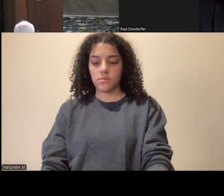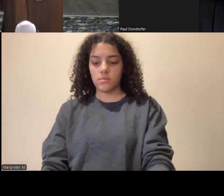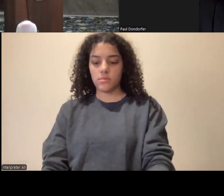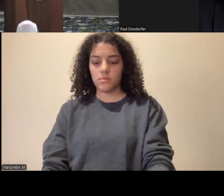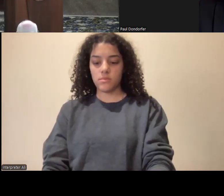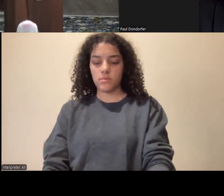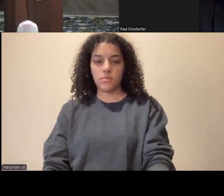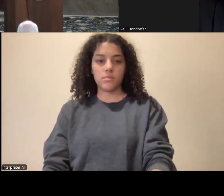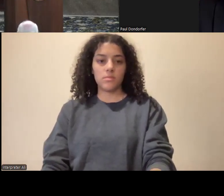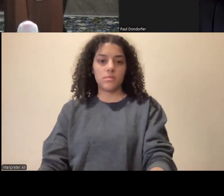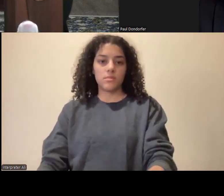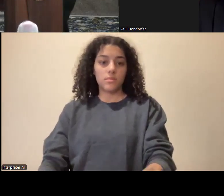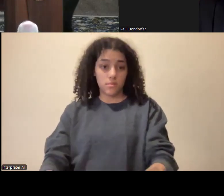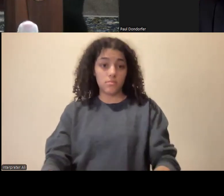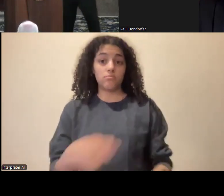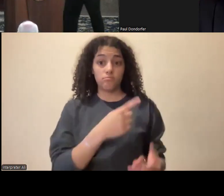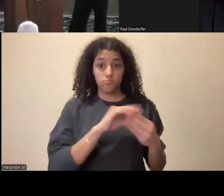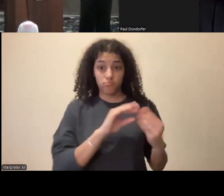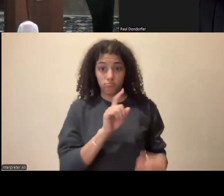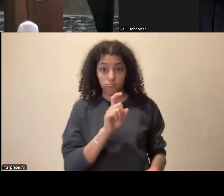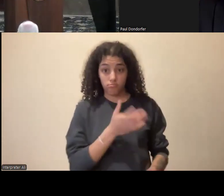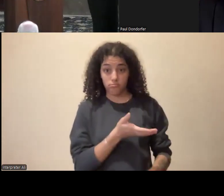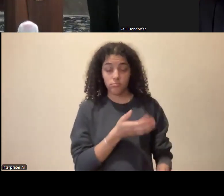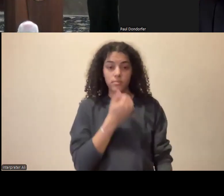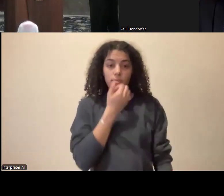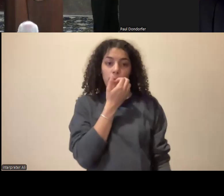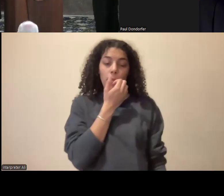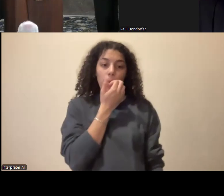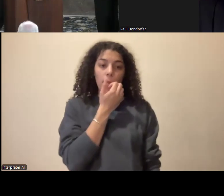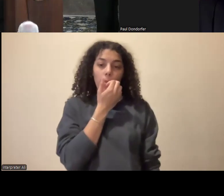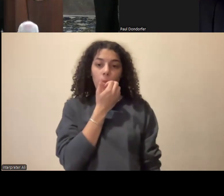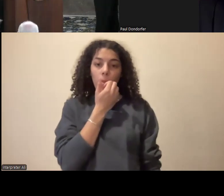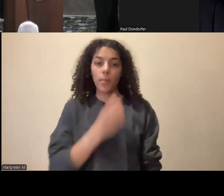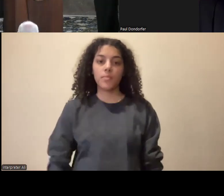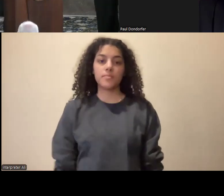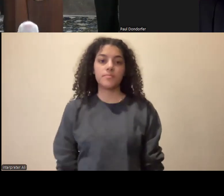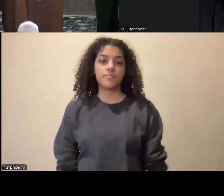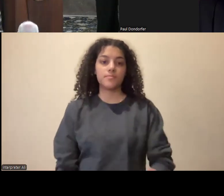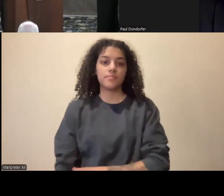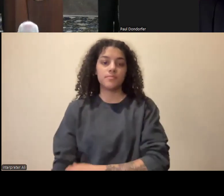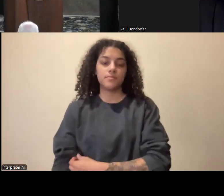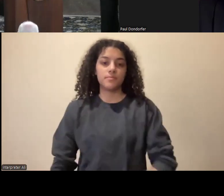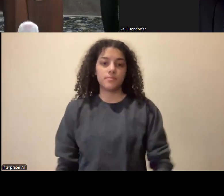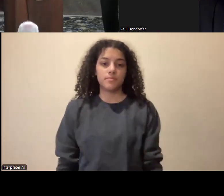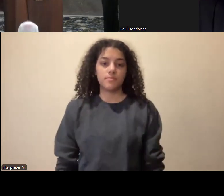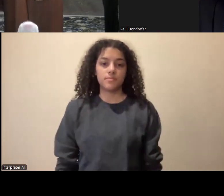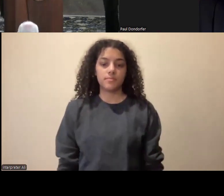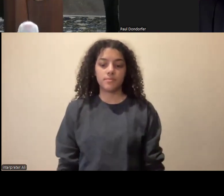You guys can say a few words if you'd like Oh